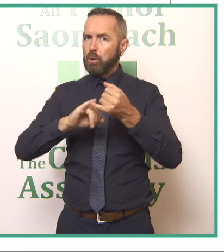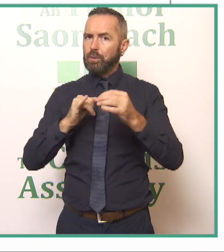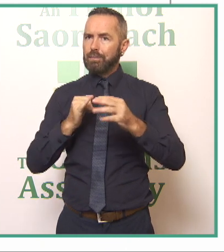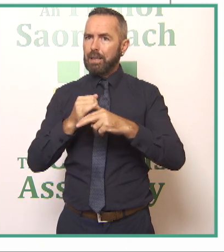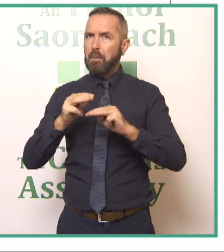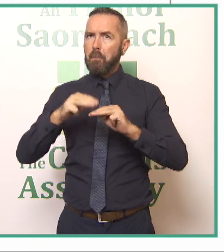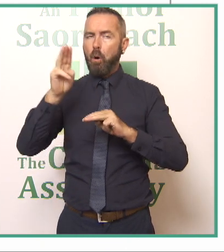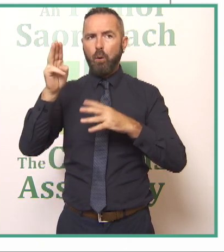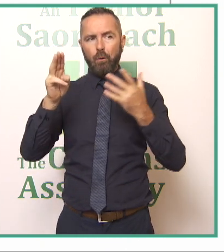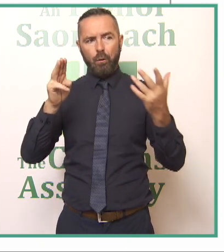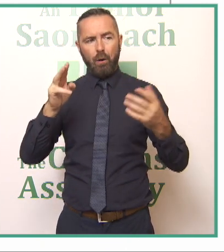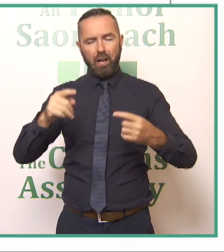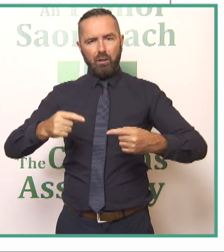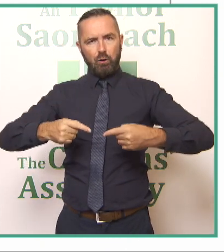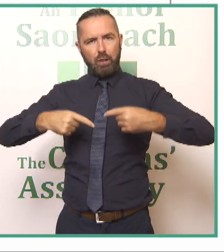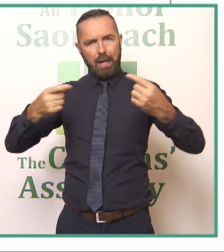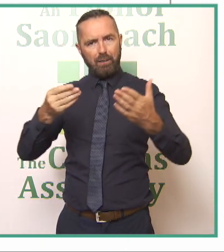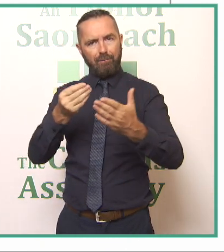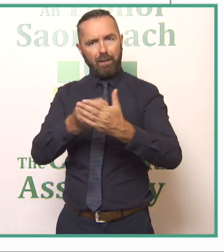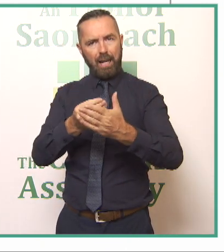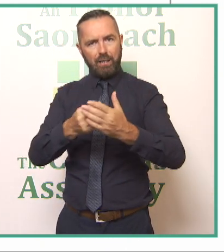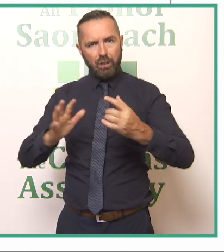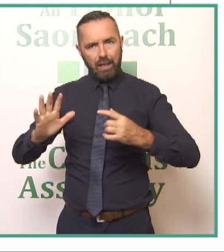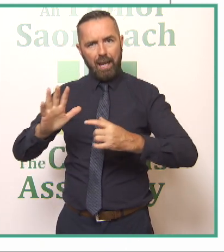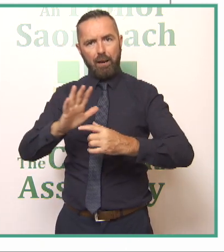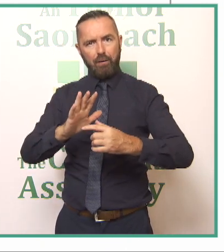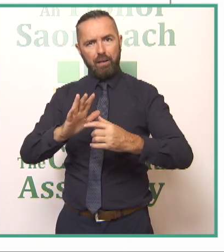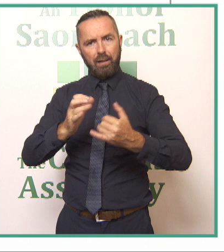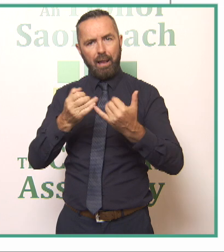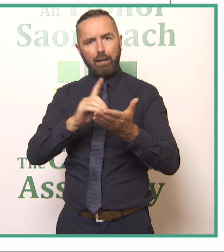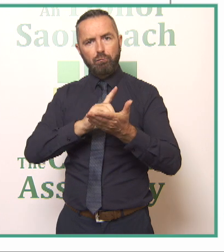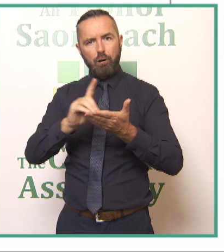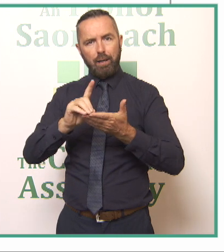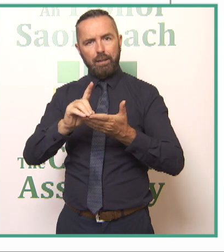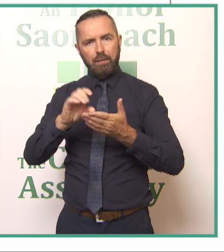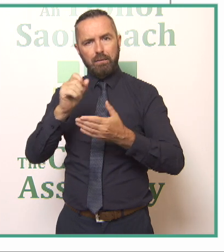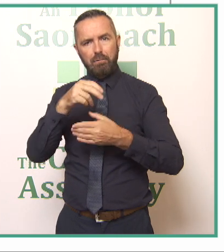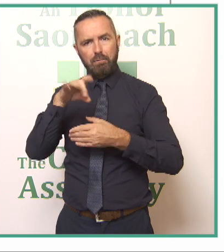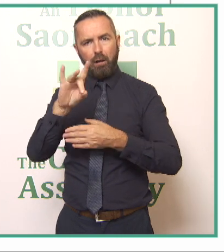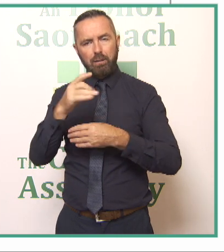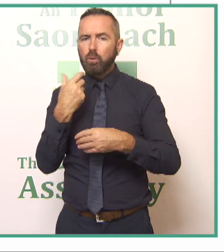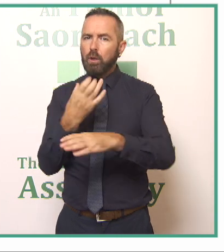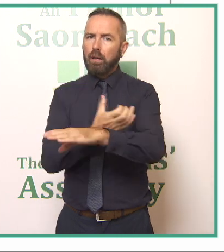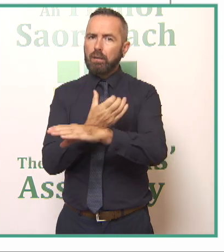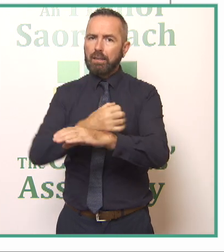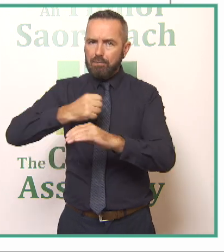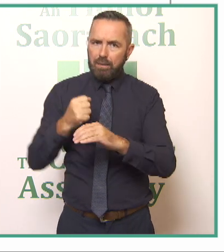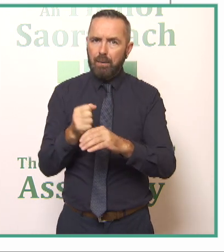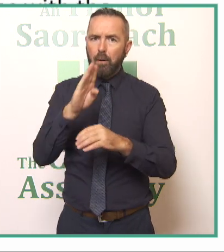challenge financially challenged areas as well to continue retaining the biodiversity on those firms